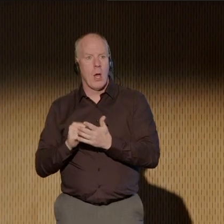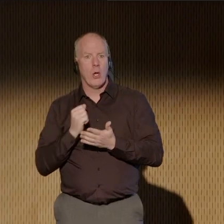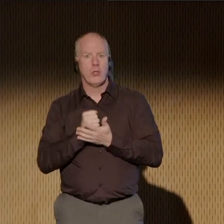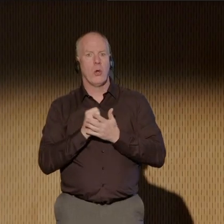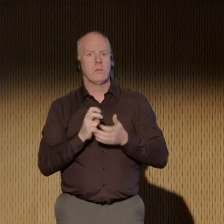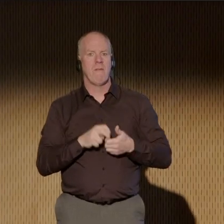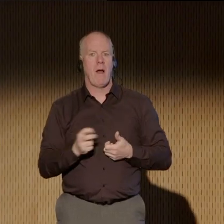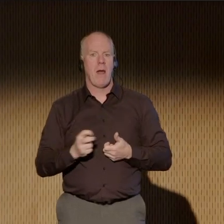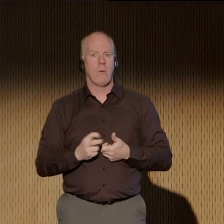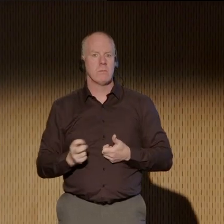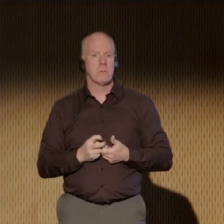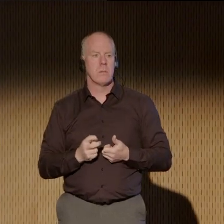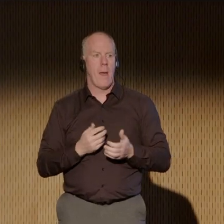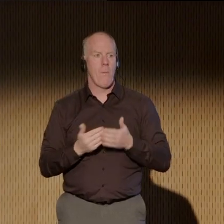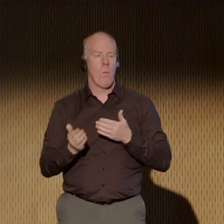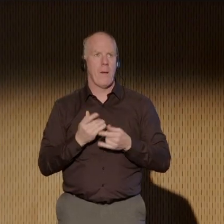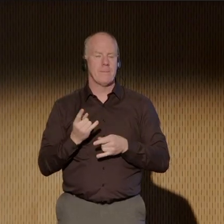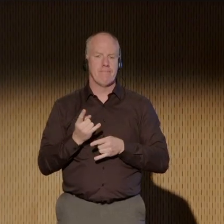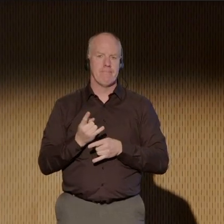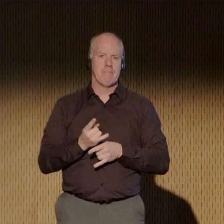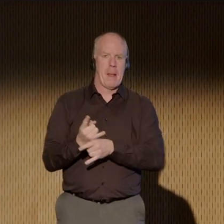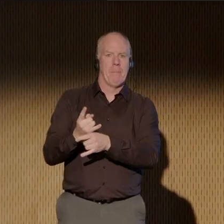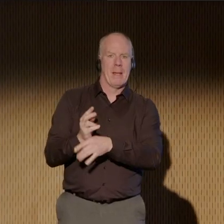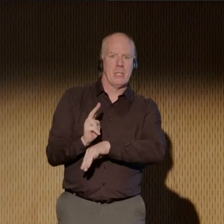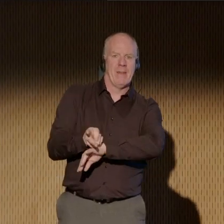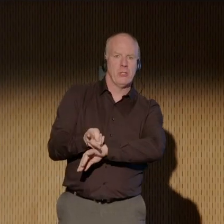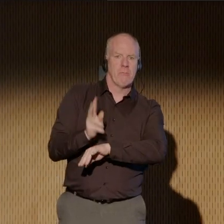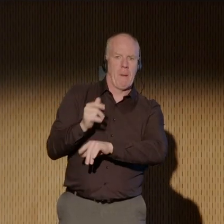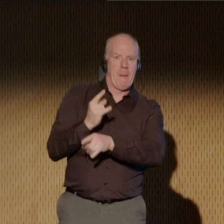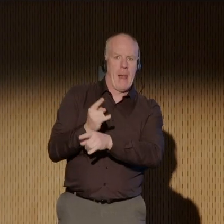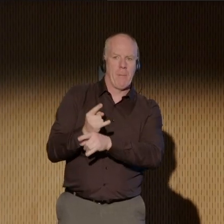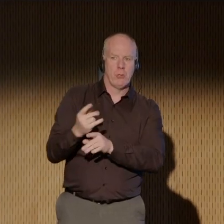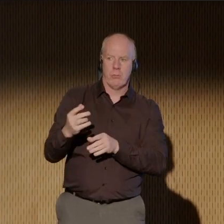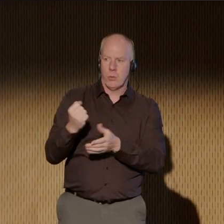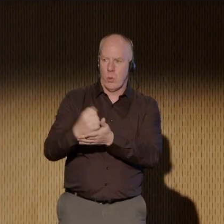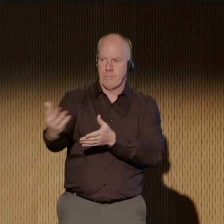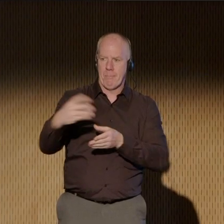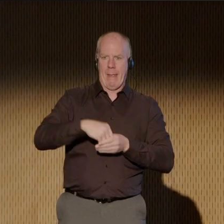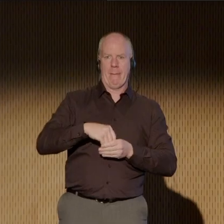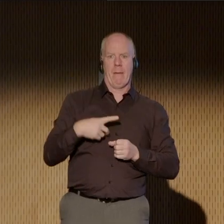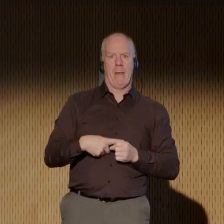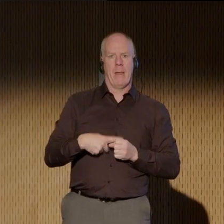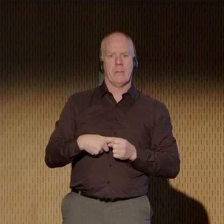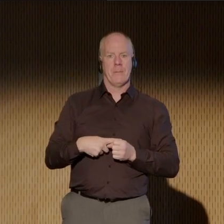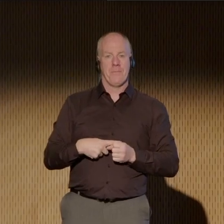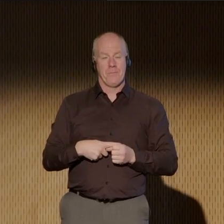what interventions might help in terms of actually re-engaging students. A pie-in-the-sky idea for